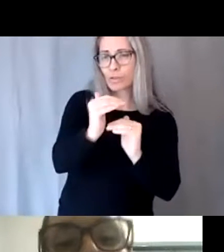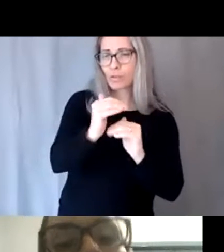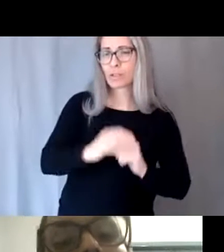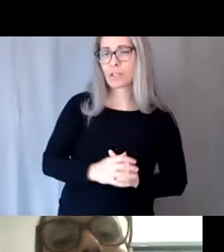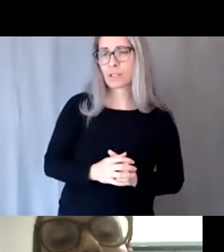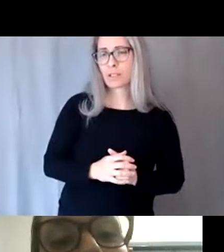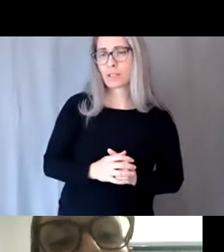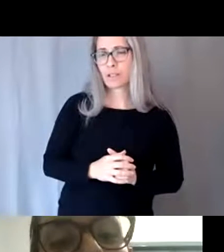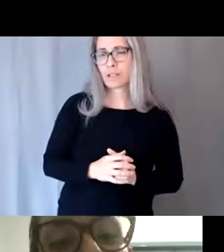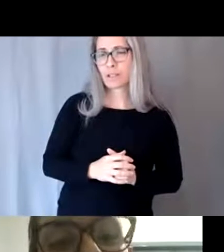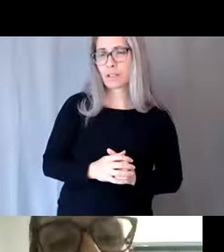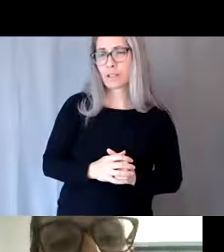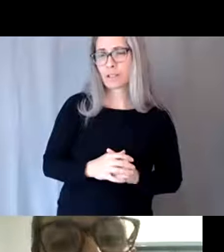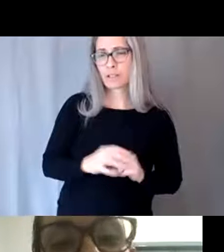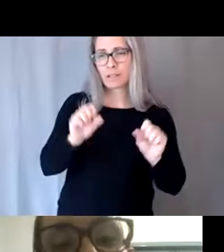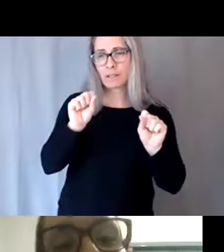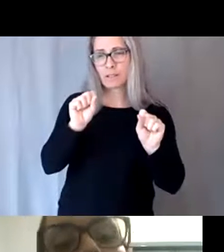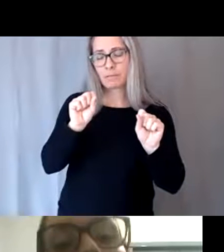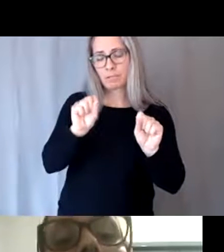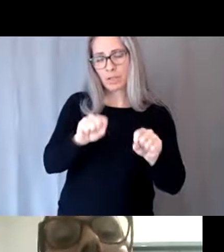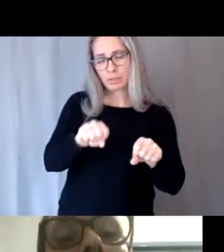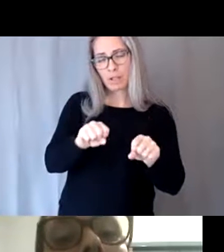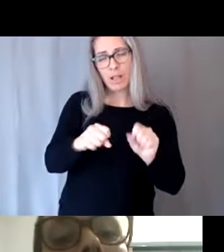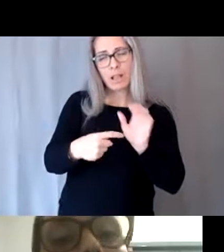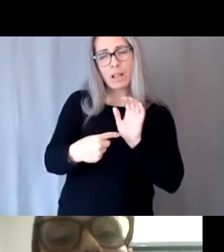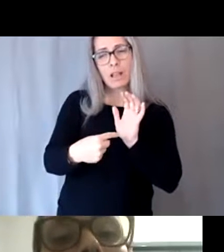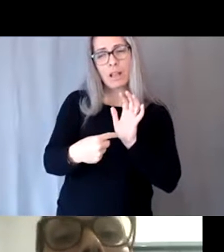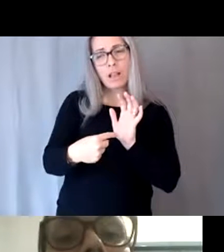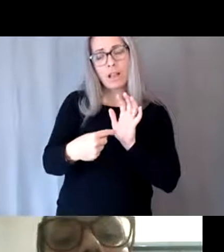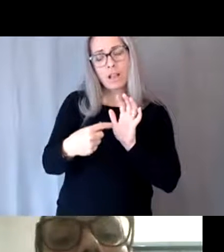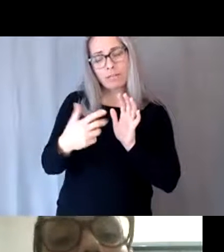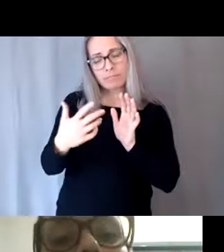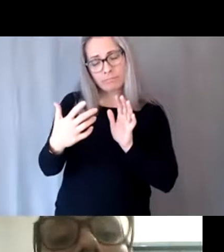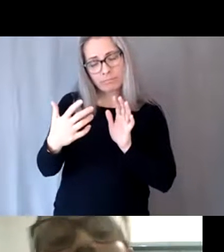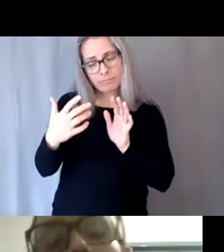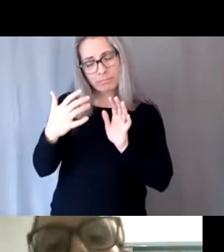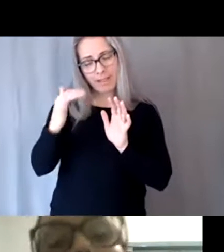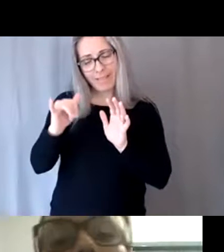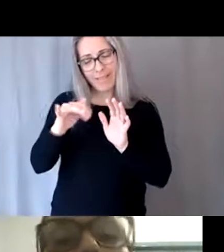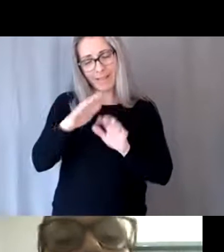may themselves be subsumed into a thing that I am calling grammar of